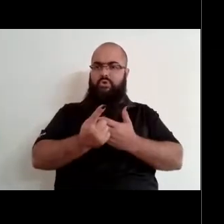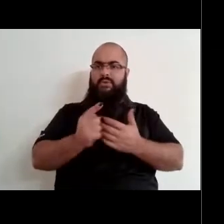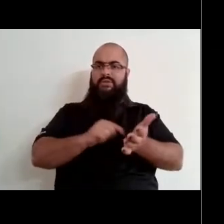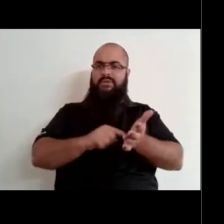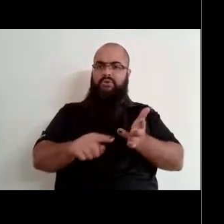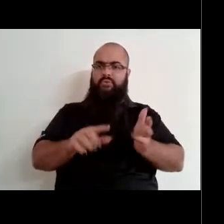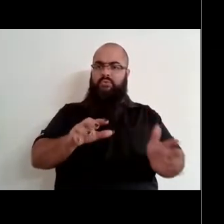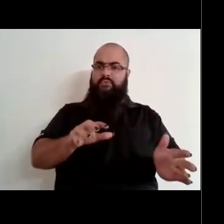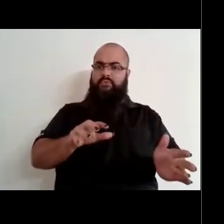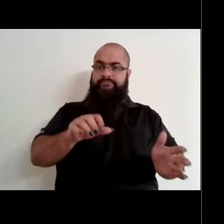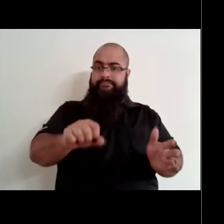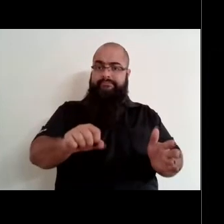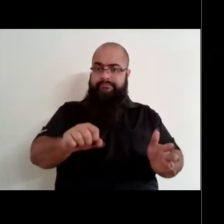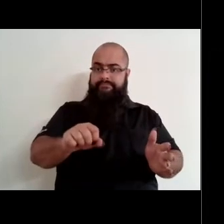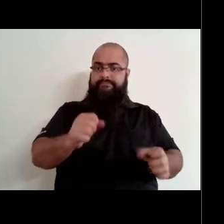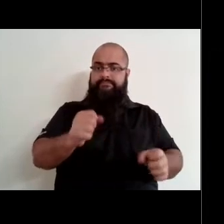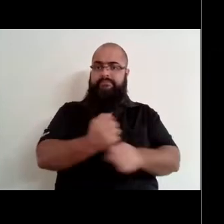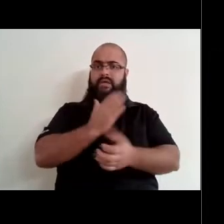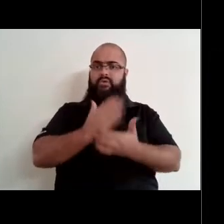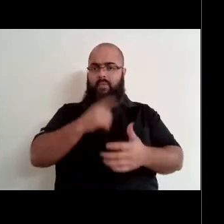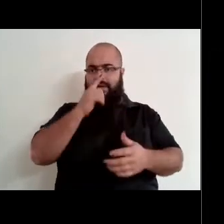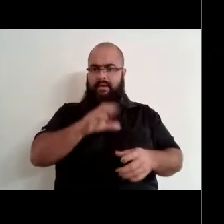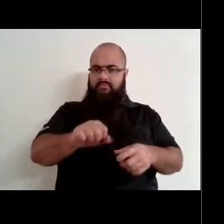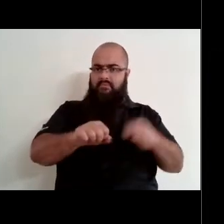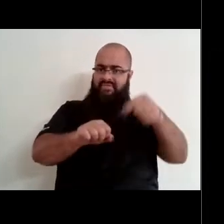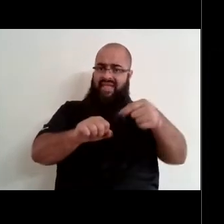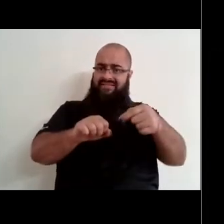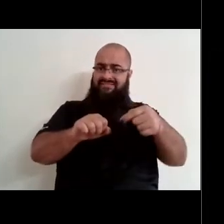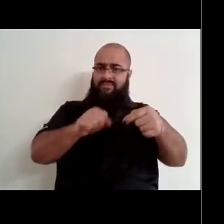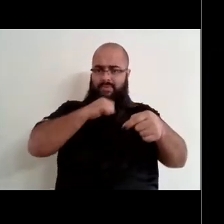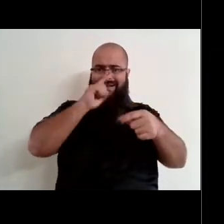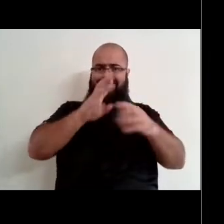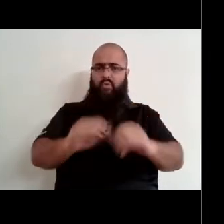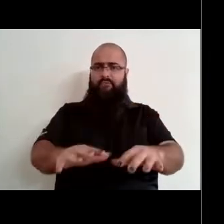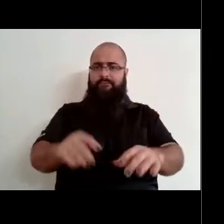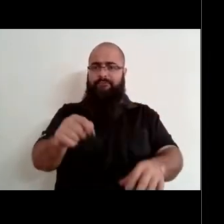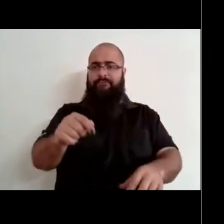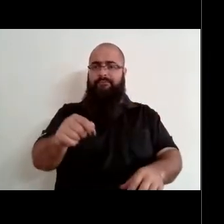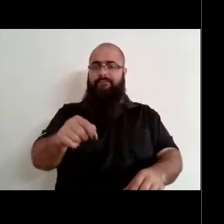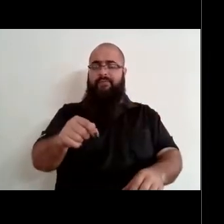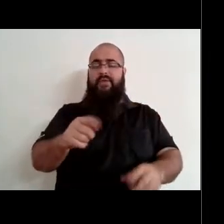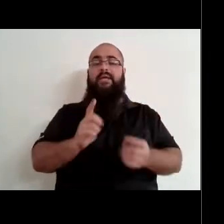We would workshop that, find out what those issues are, if any, and provide that parent